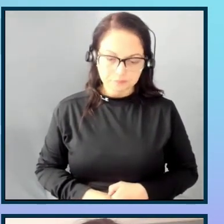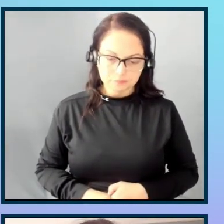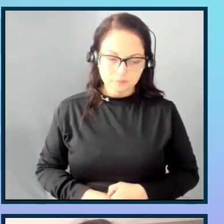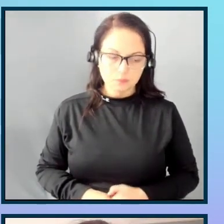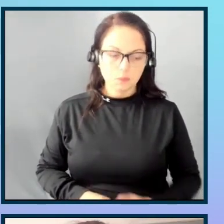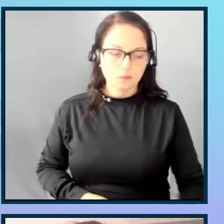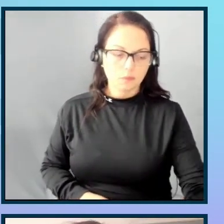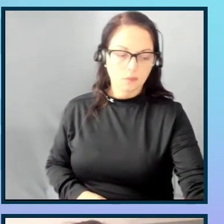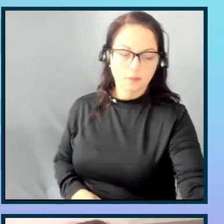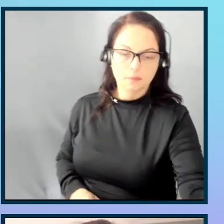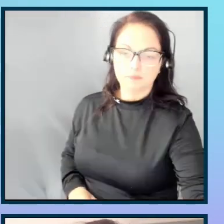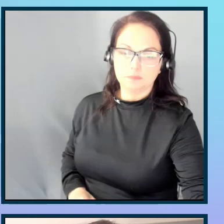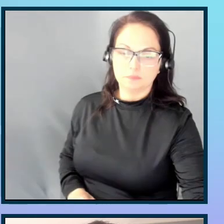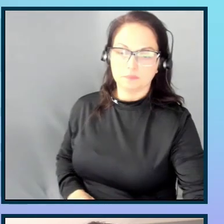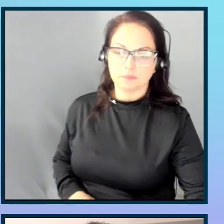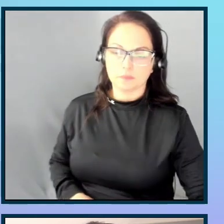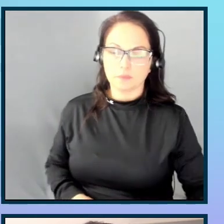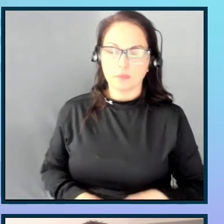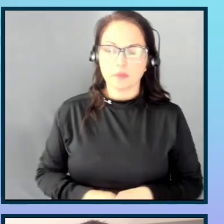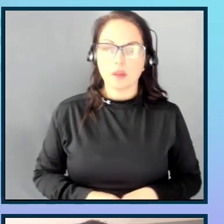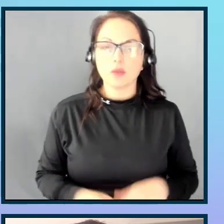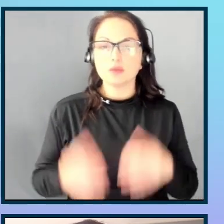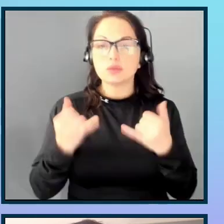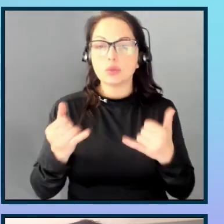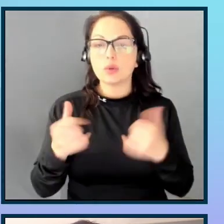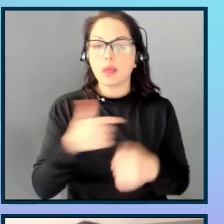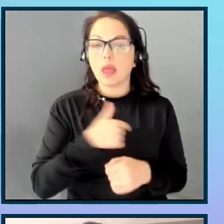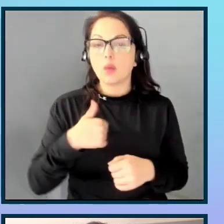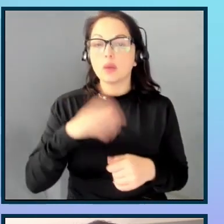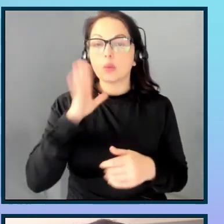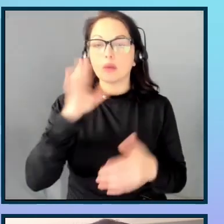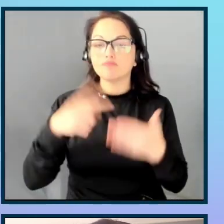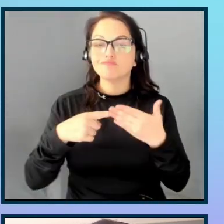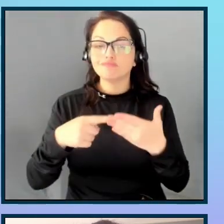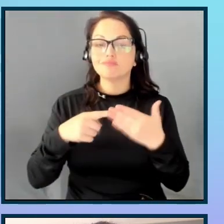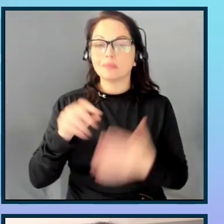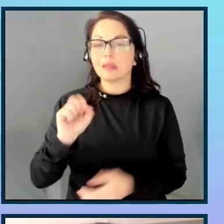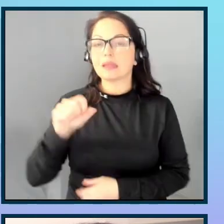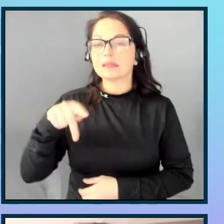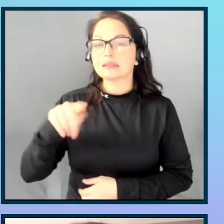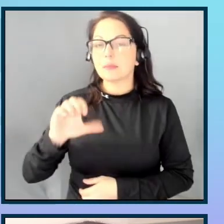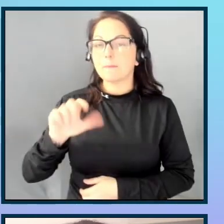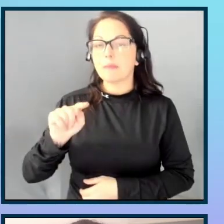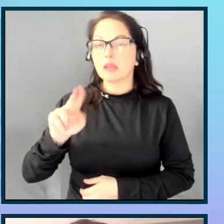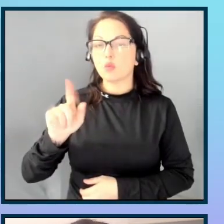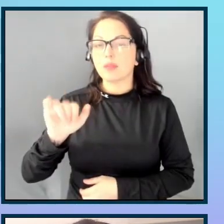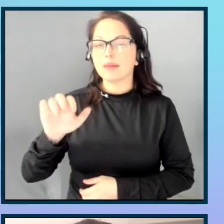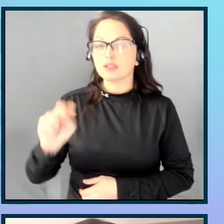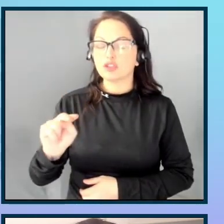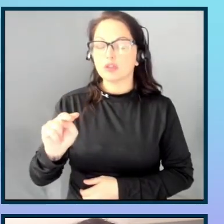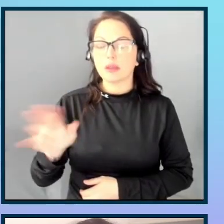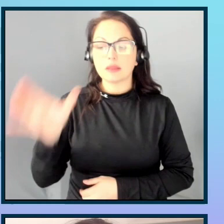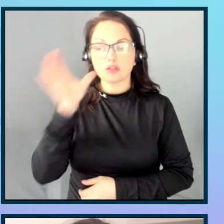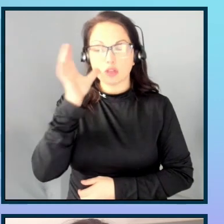I'm gonna go now into speculation on what's coming up. These are all concepts that have been discussed in the working group.